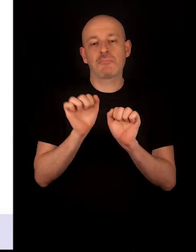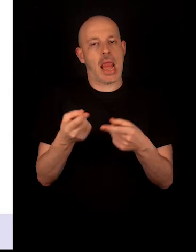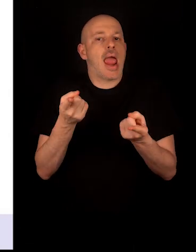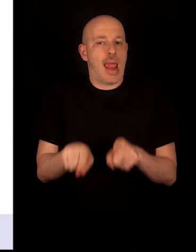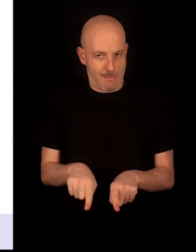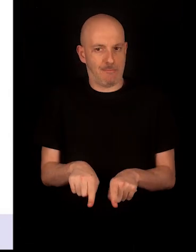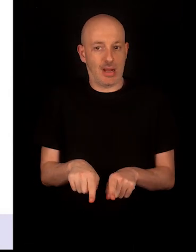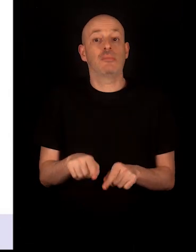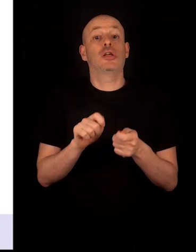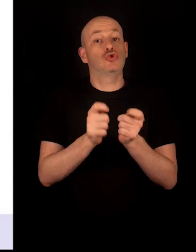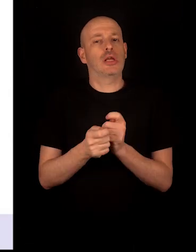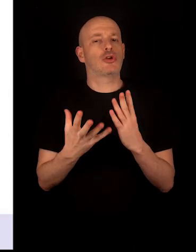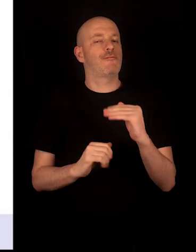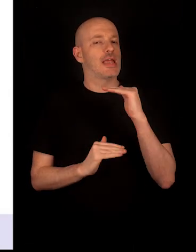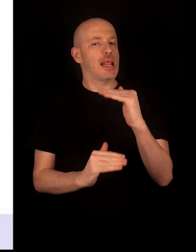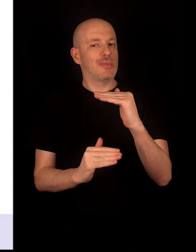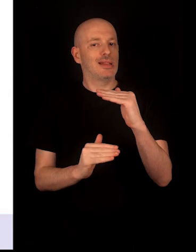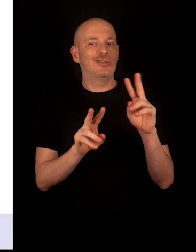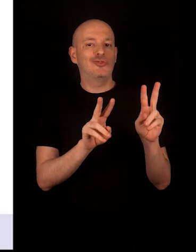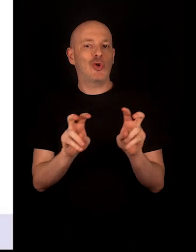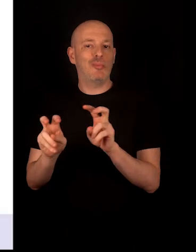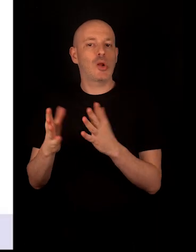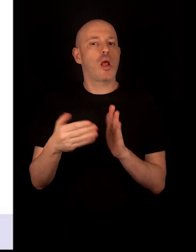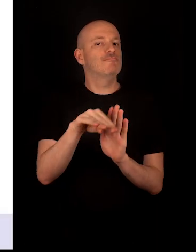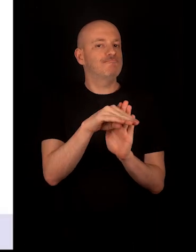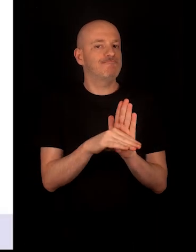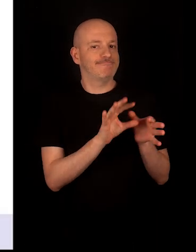can happen, but changes are limited and subject to conditions